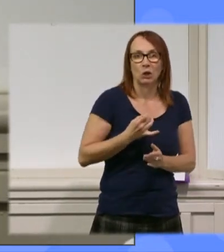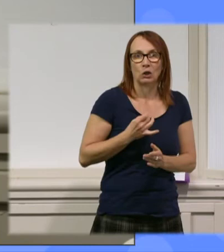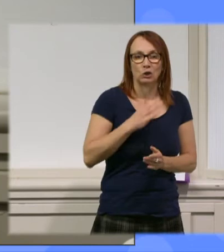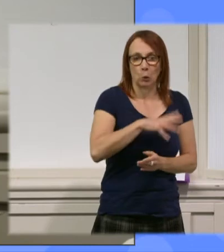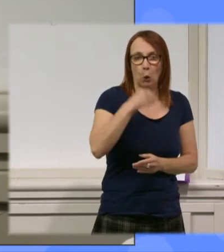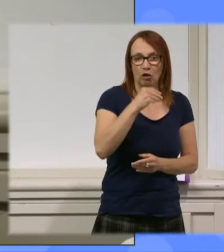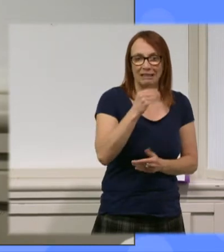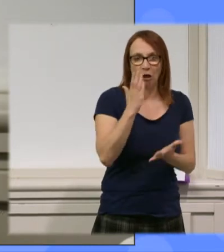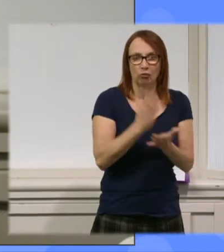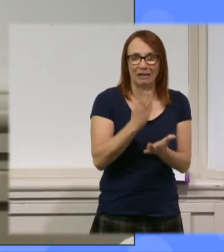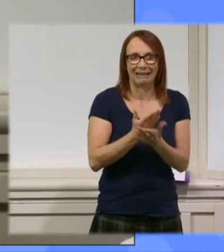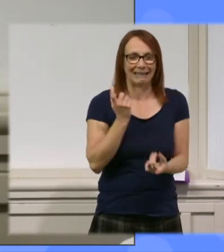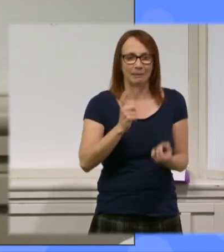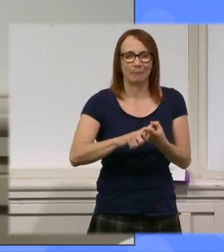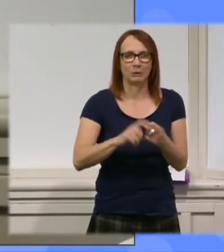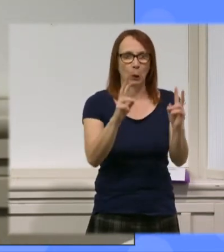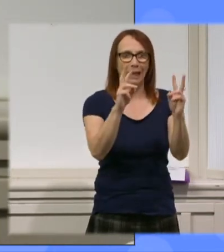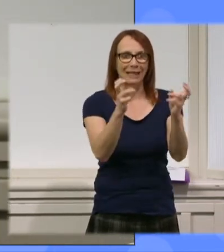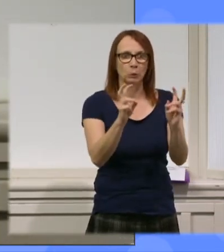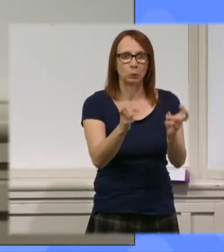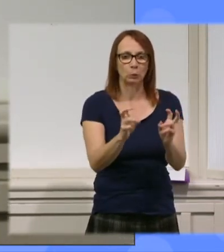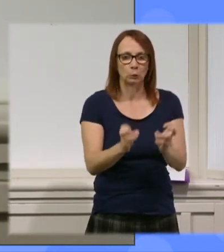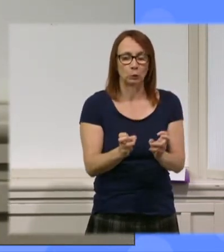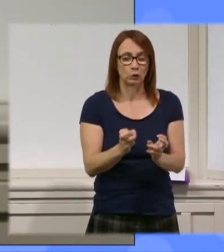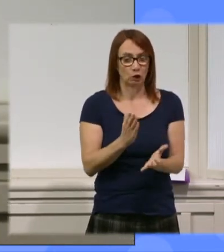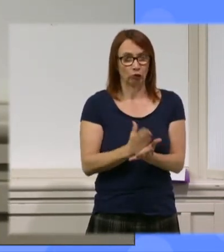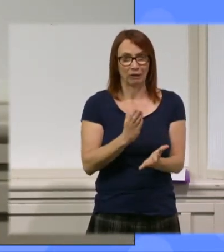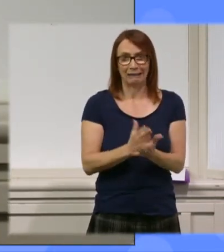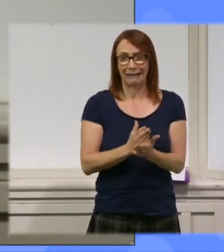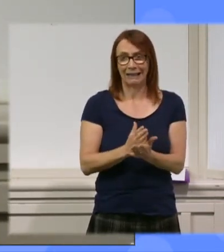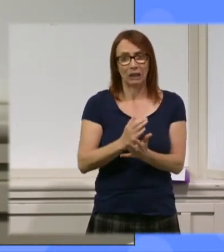so the Holyrood parliament is relatively functional in this way and that's